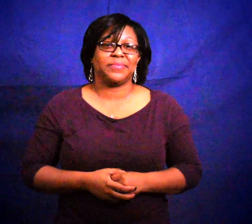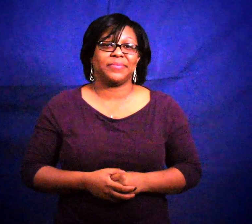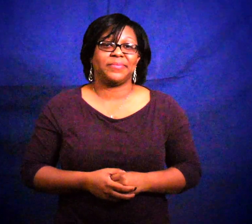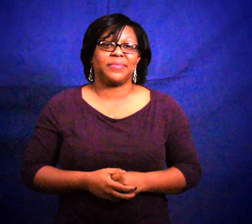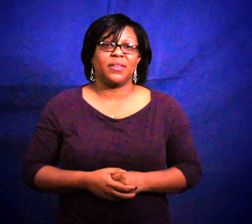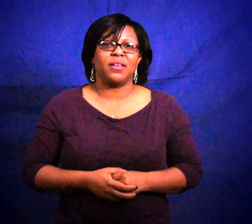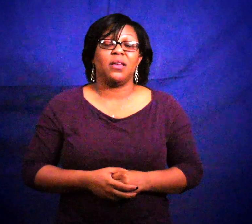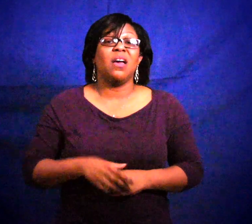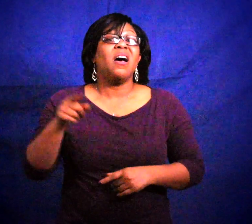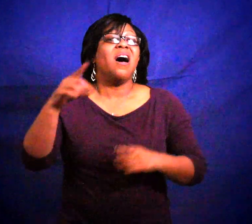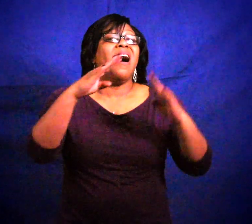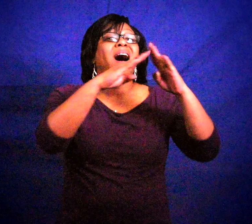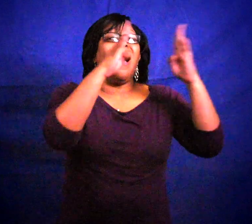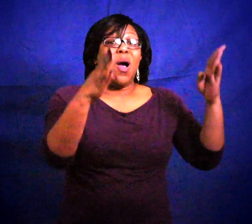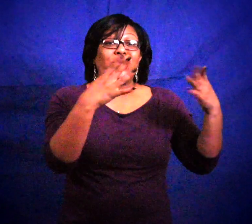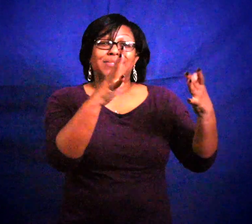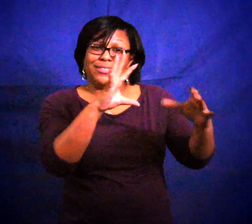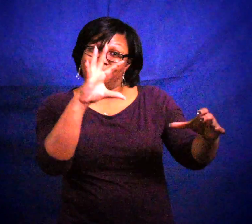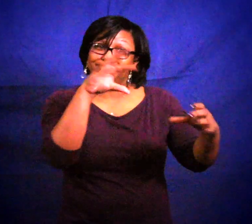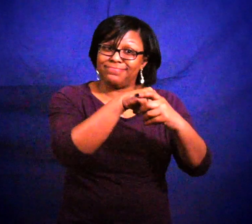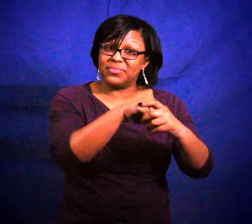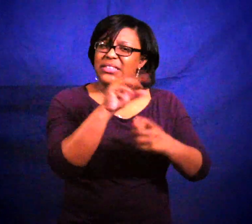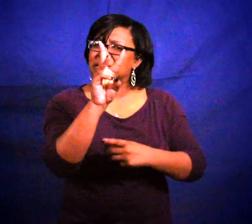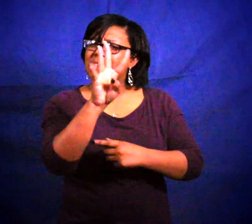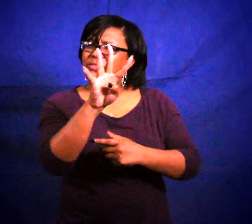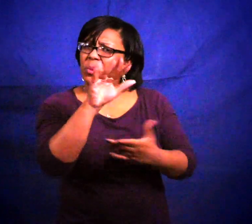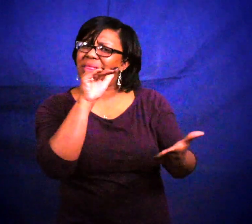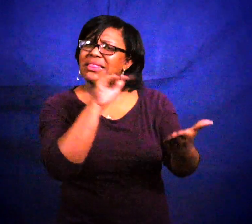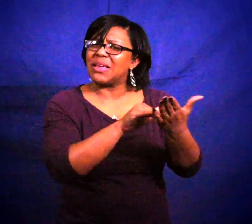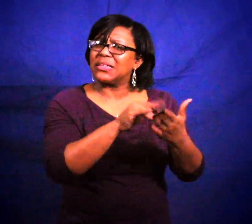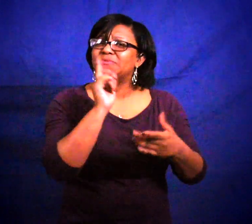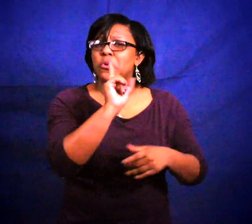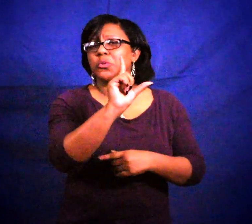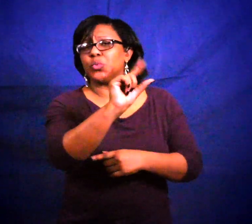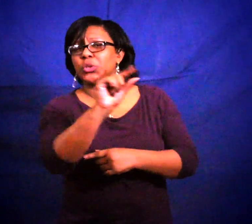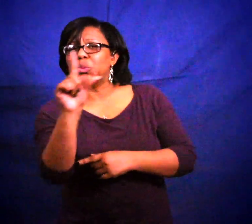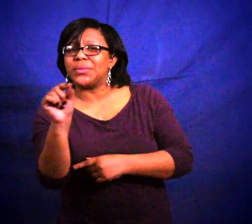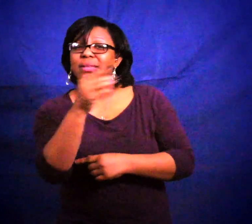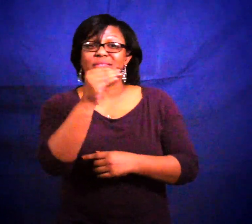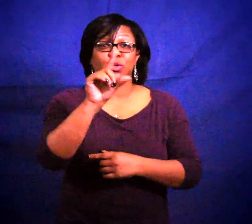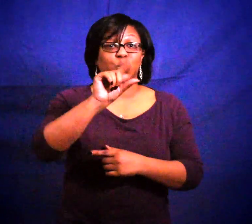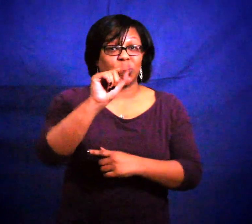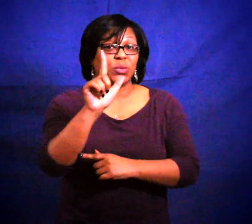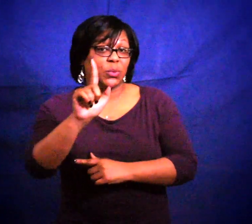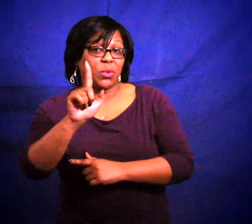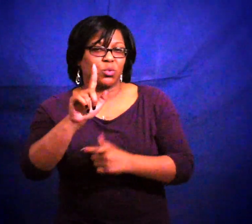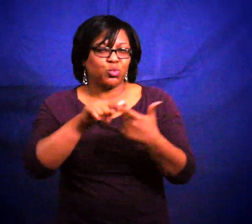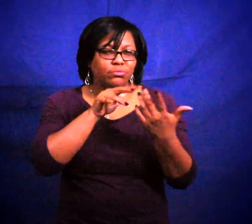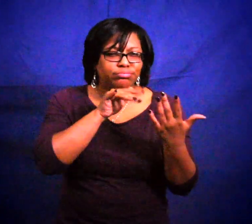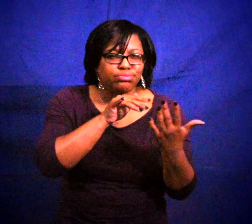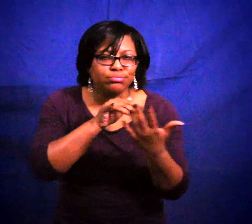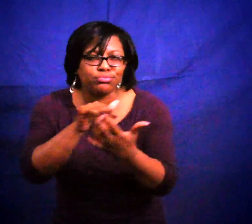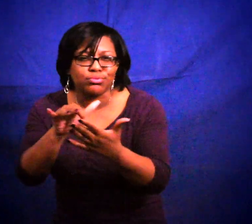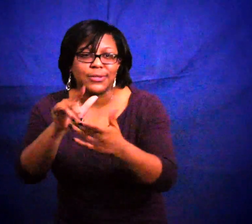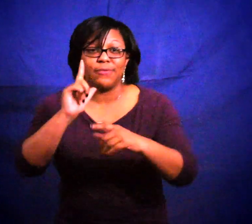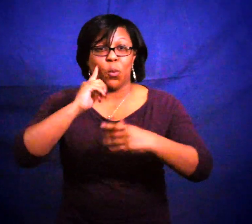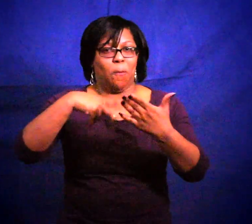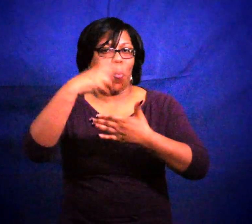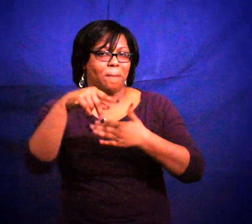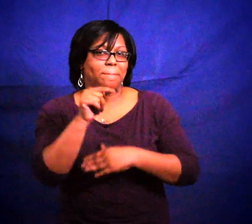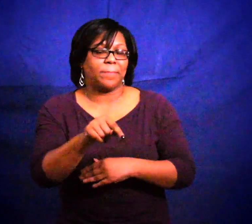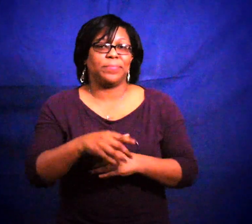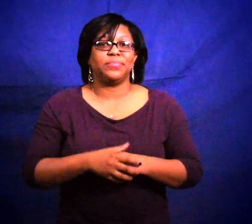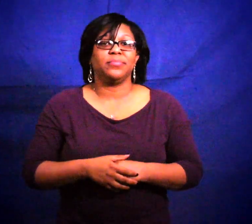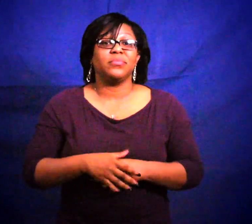The House included $64,000 for 2020 and 2021 to study reestablishing a program.